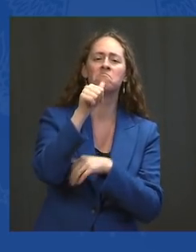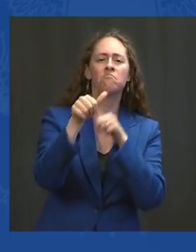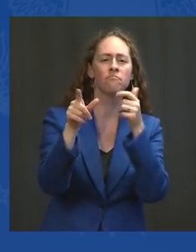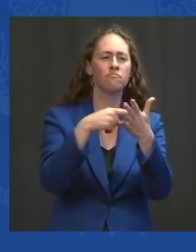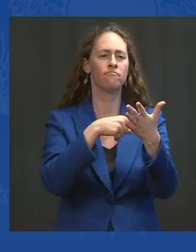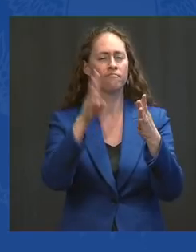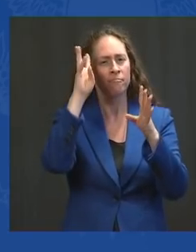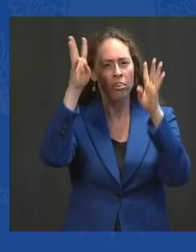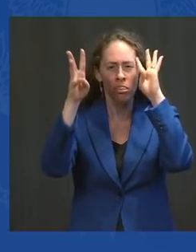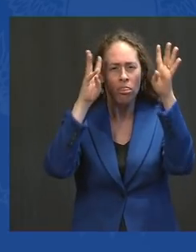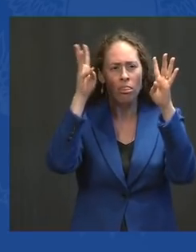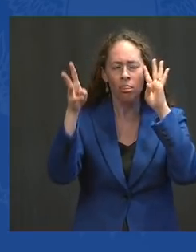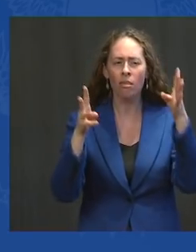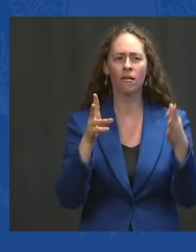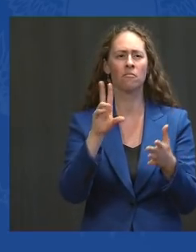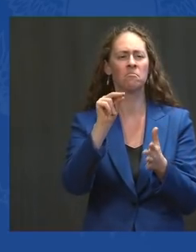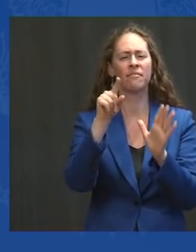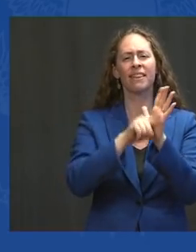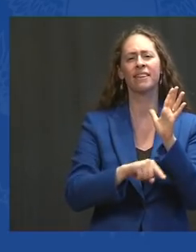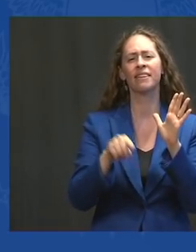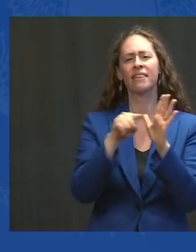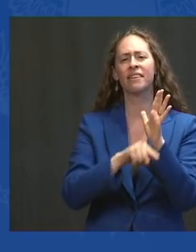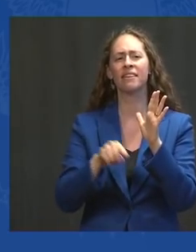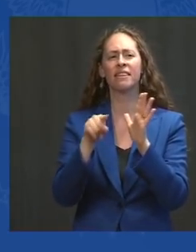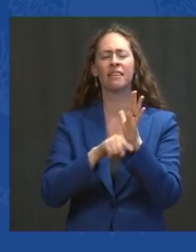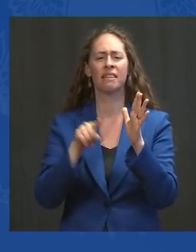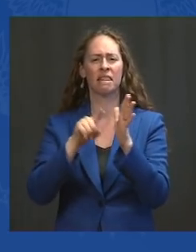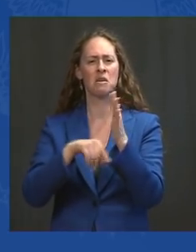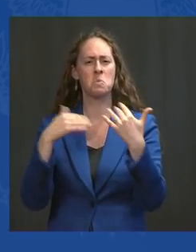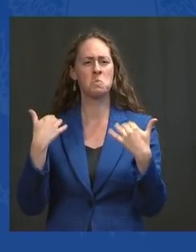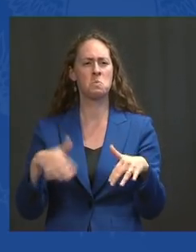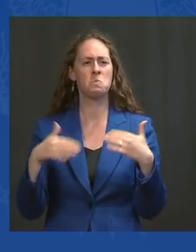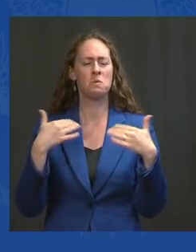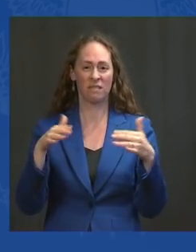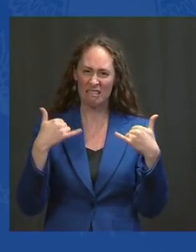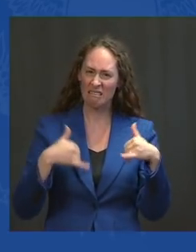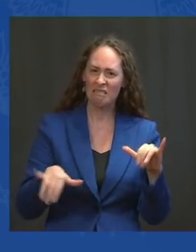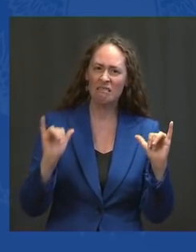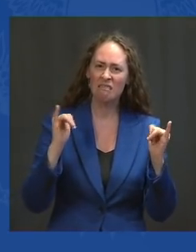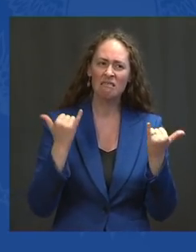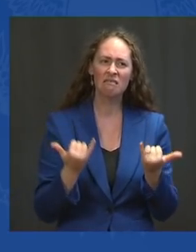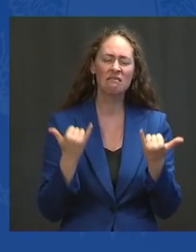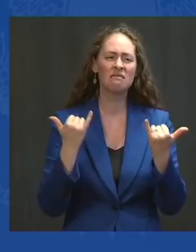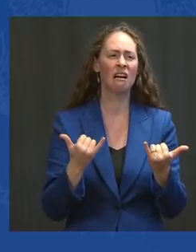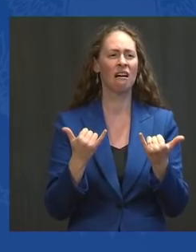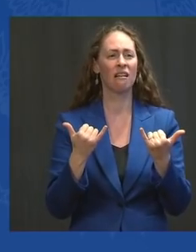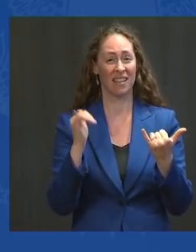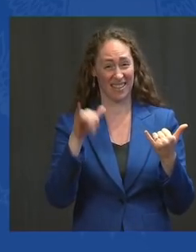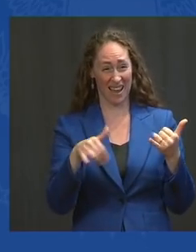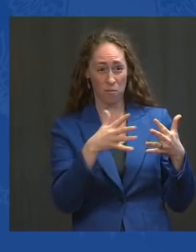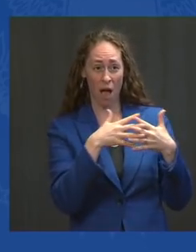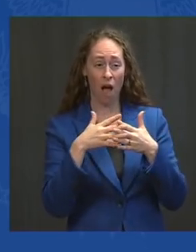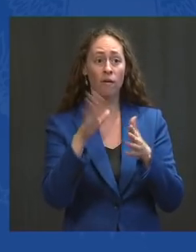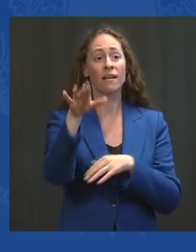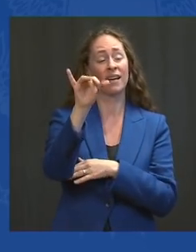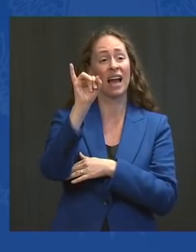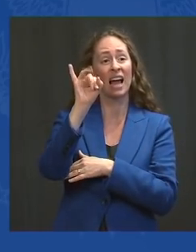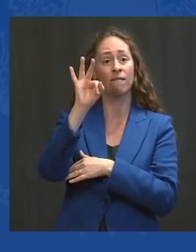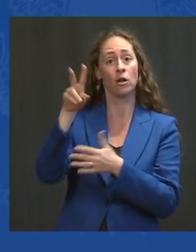something darker and more sinister. In America, if you lose, you accept the results.